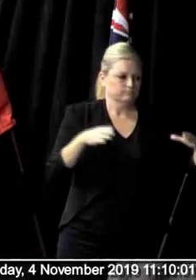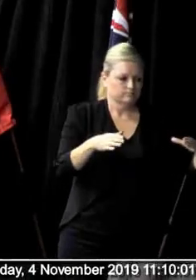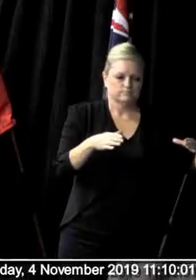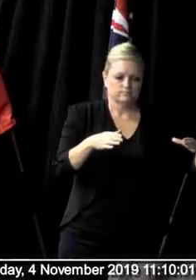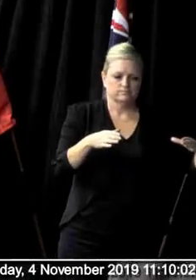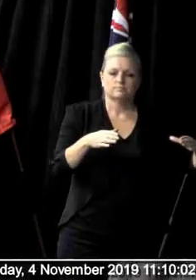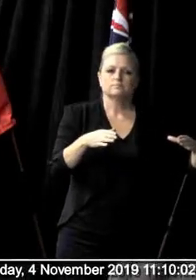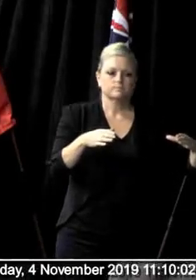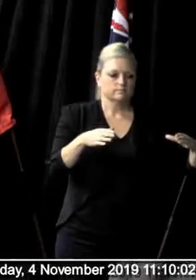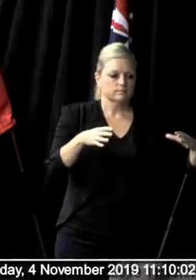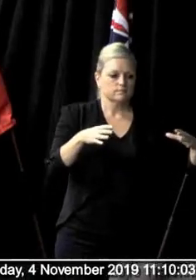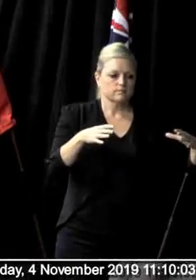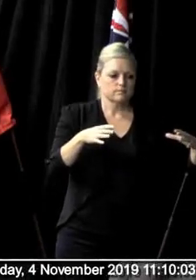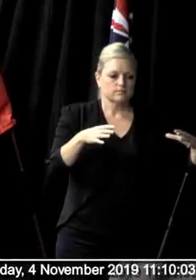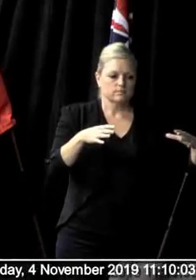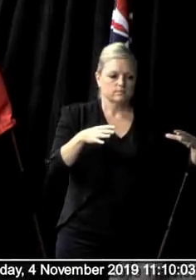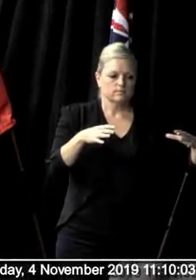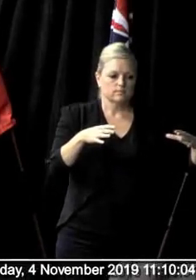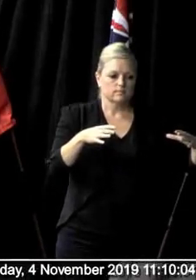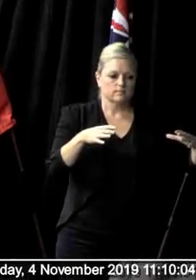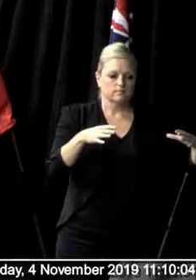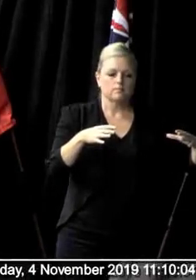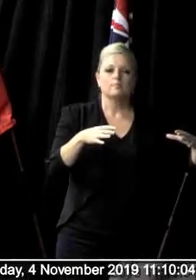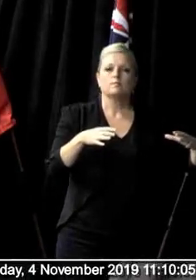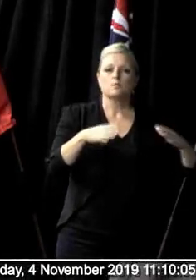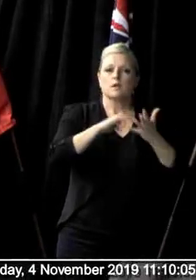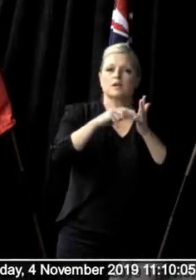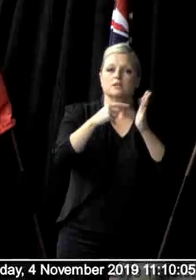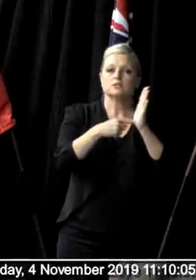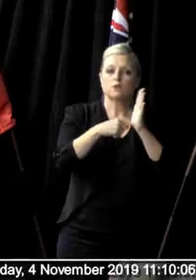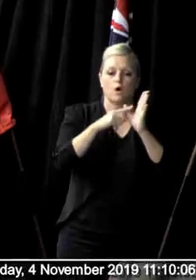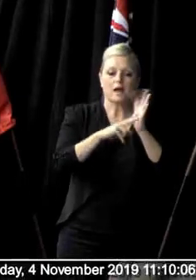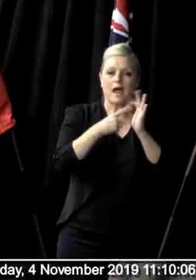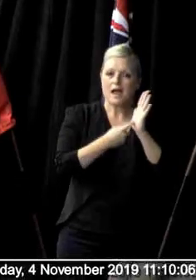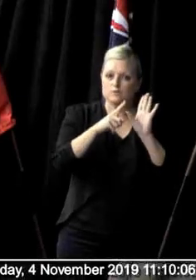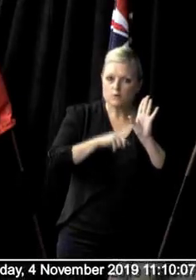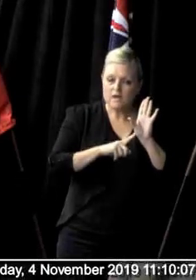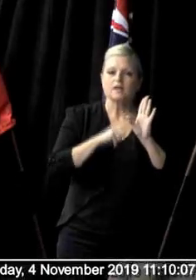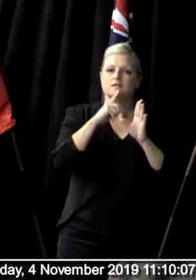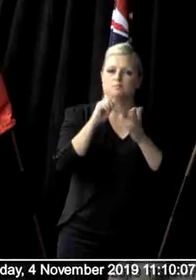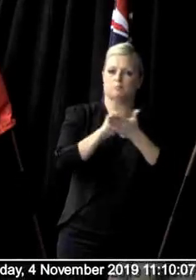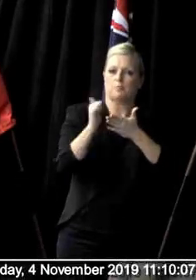As Scott Avery notes in his publication Culture is Inclusion, schools often take a